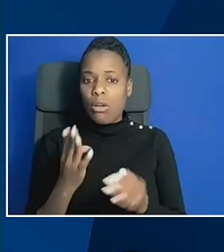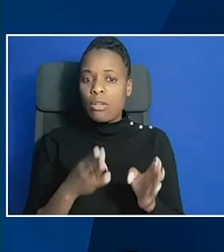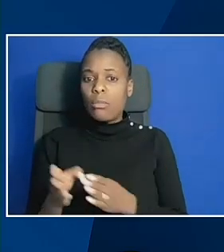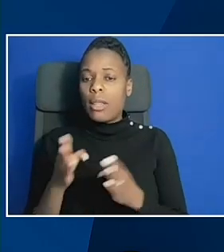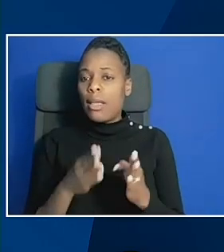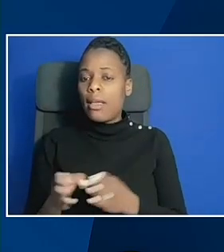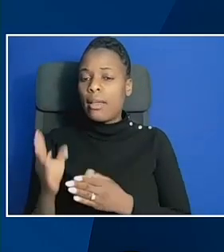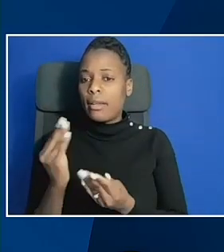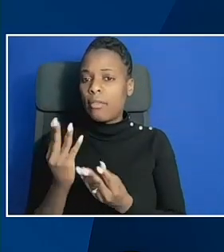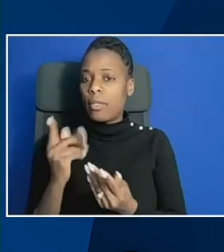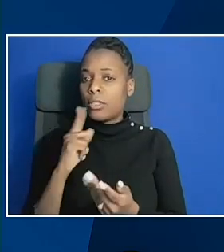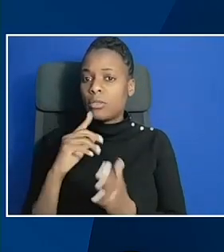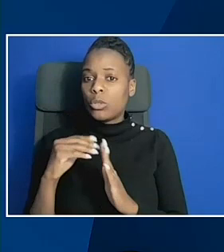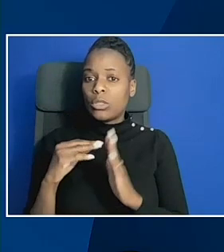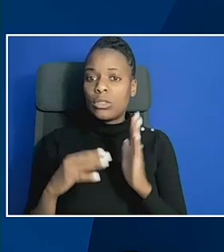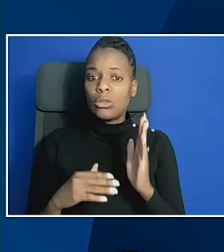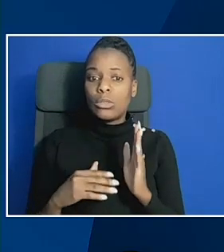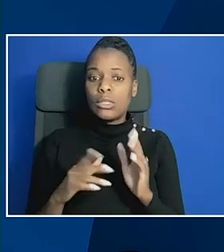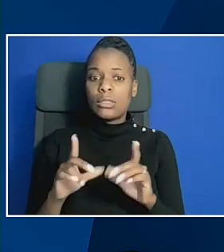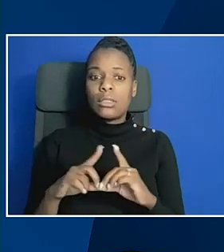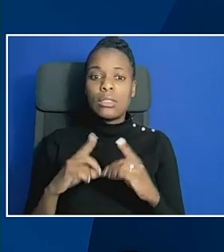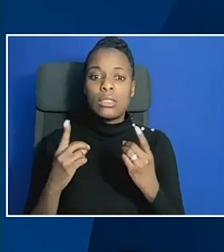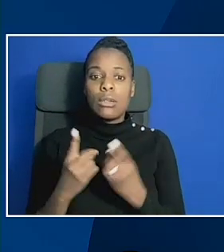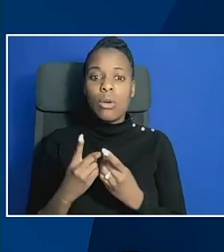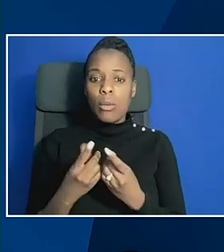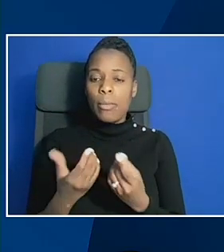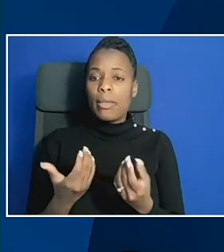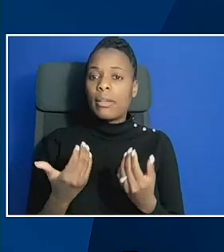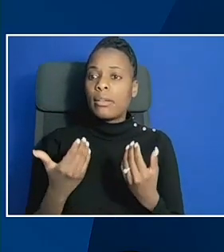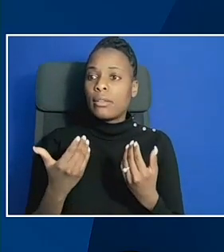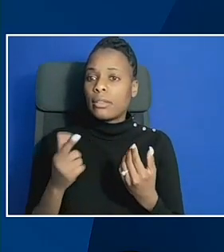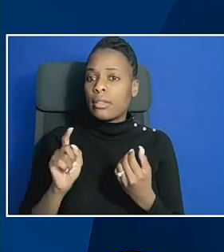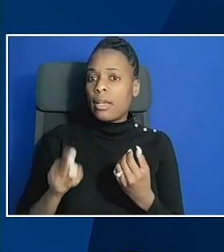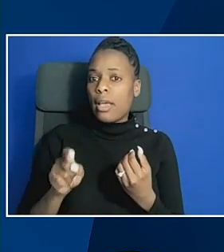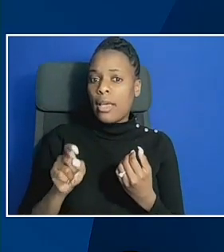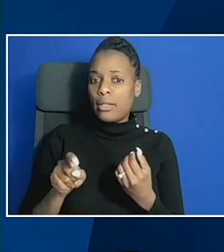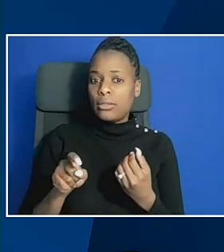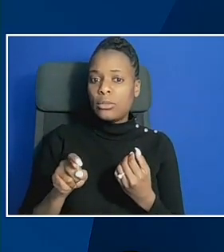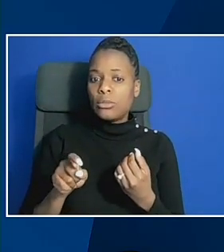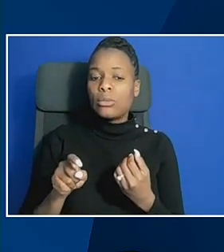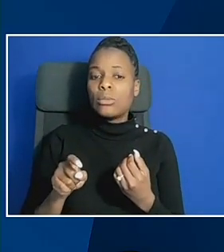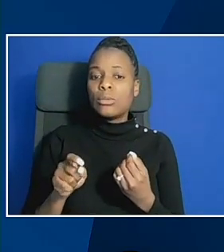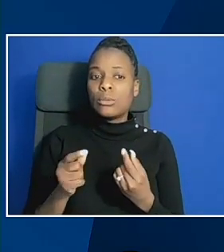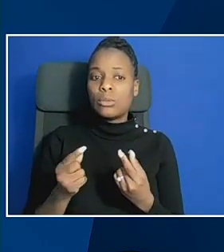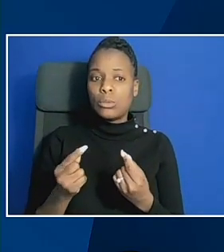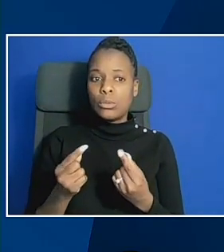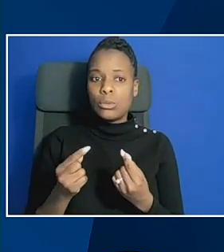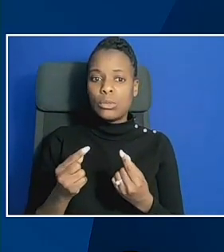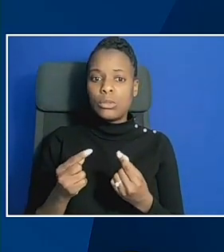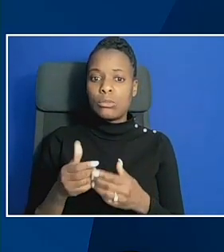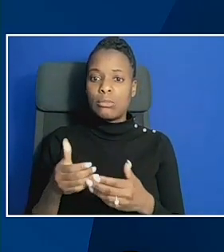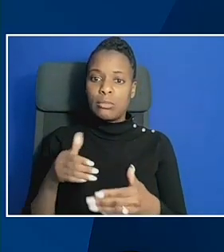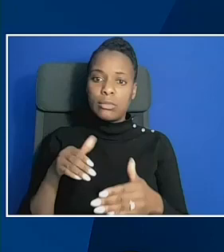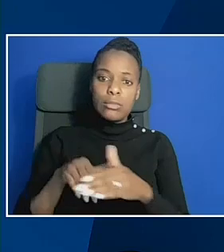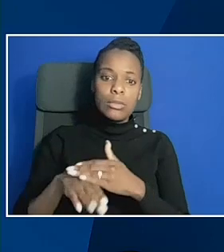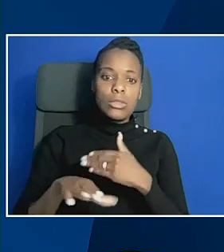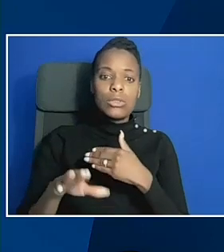Department actually had to take an unprecedented unusual move of stepping in to review transfer options that were being